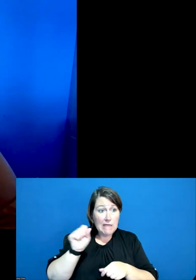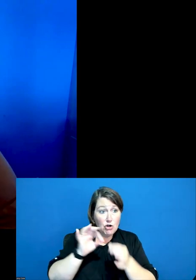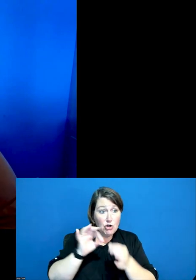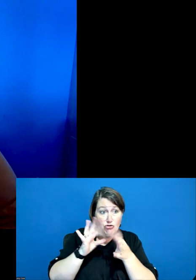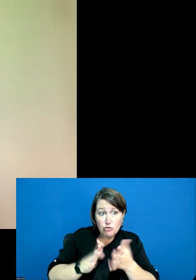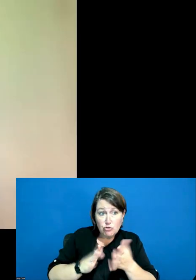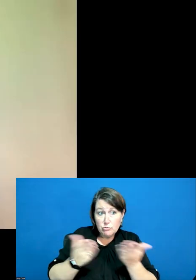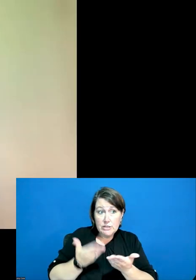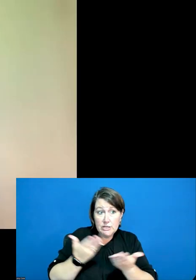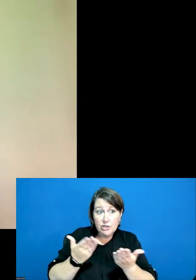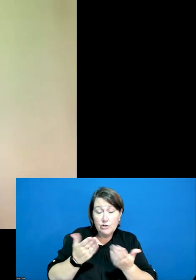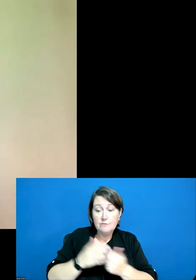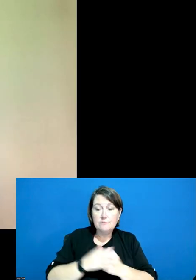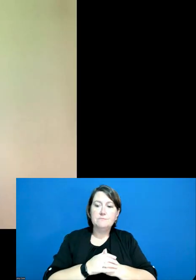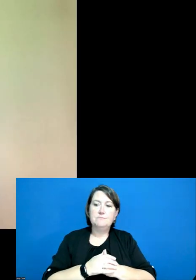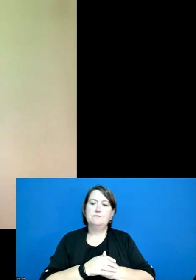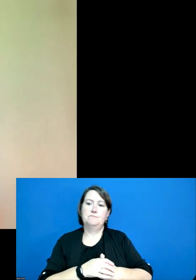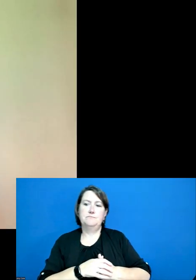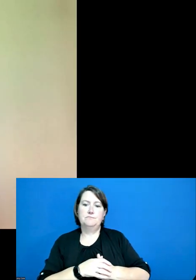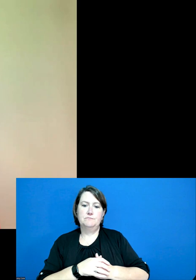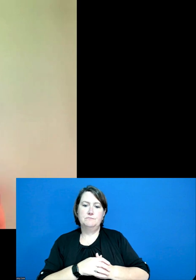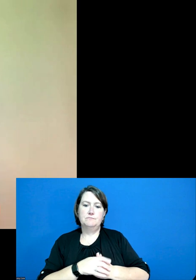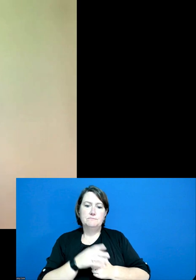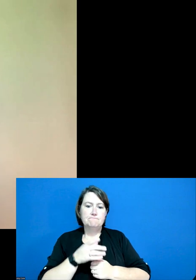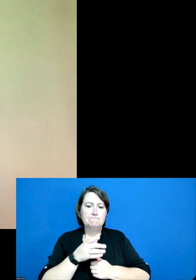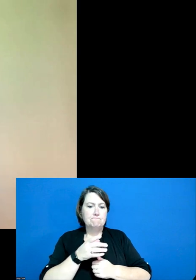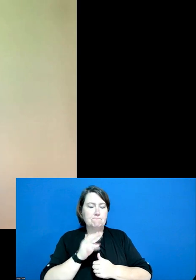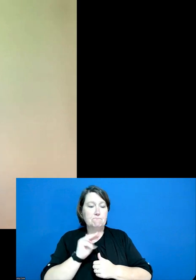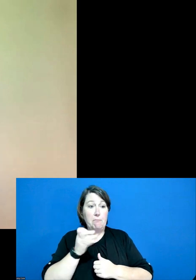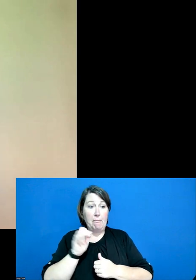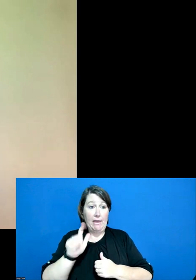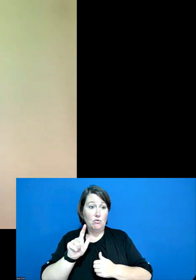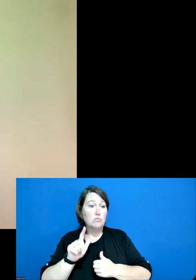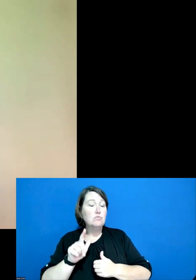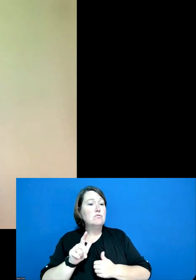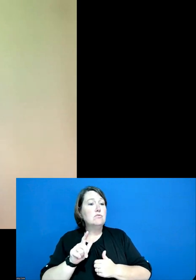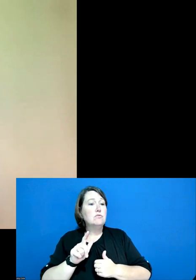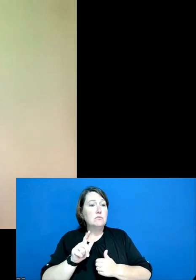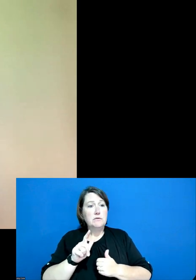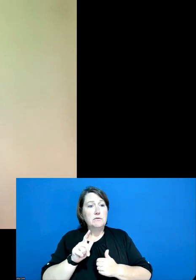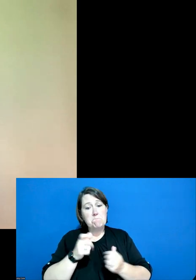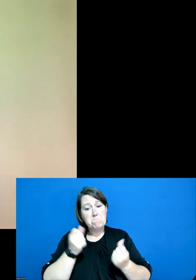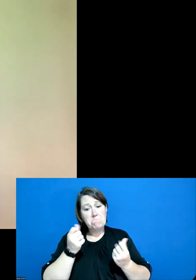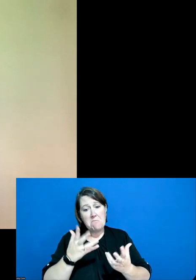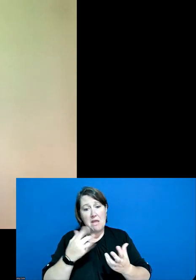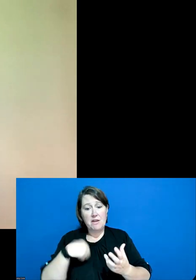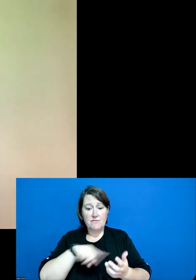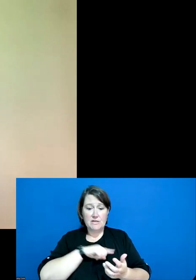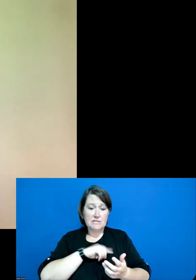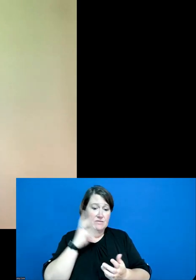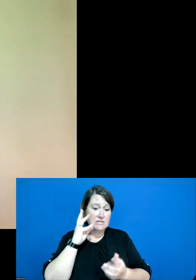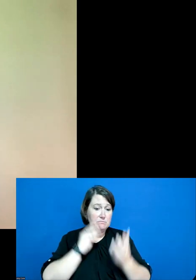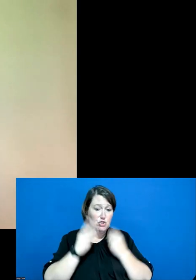So obviously, most of us have had some experiences, maybe one or two individuals.